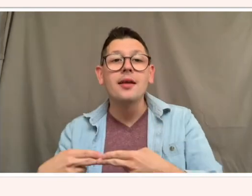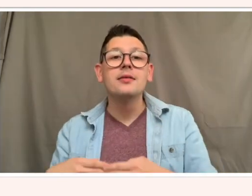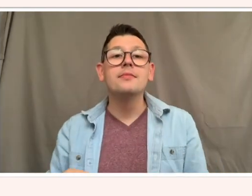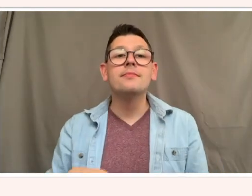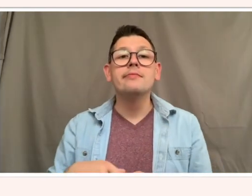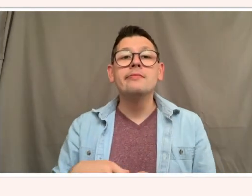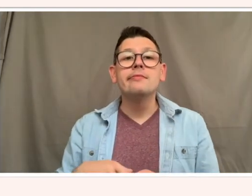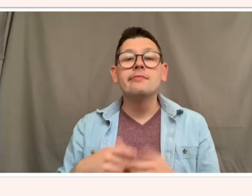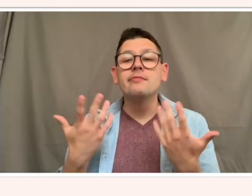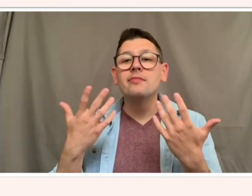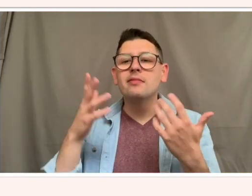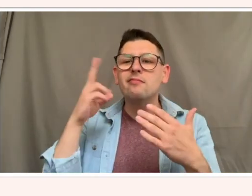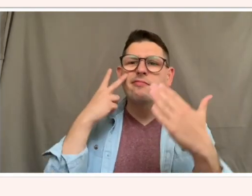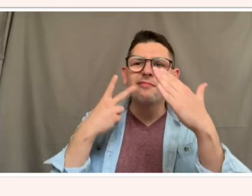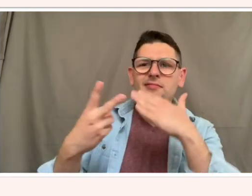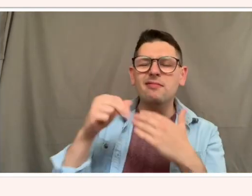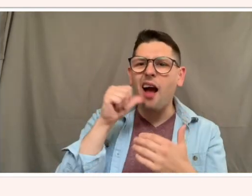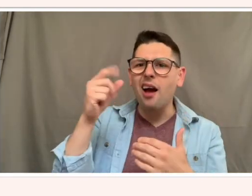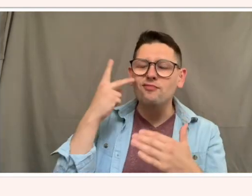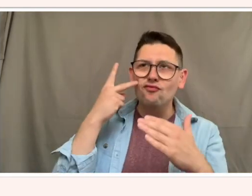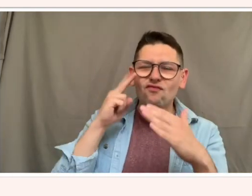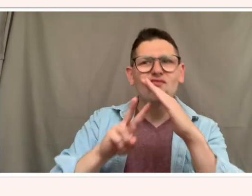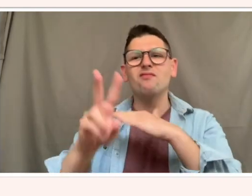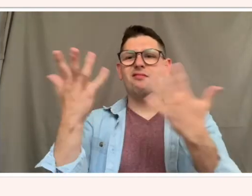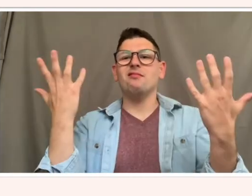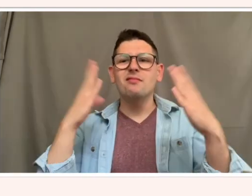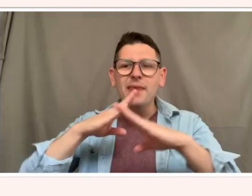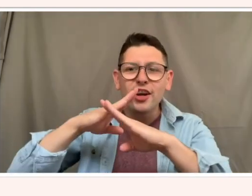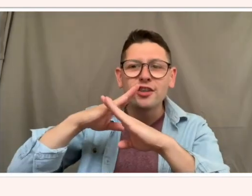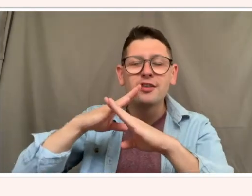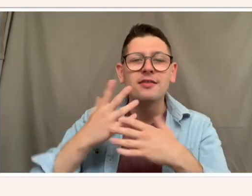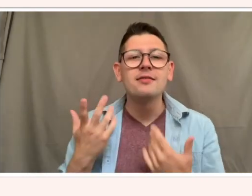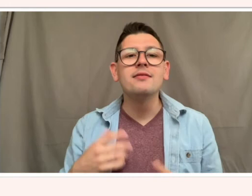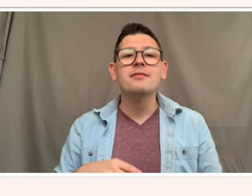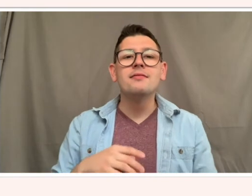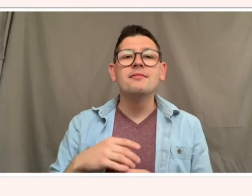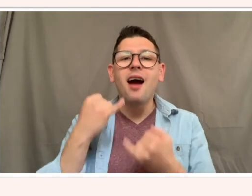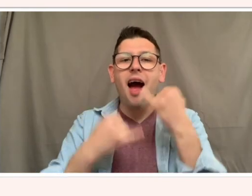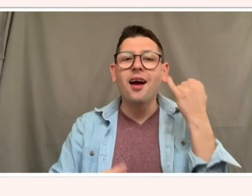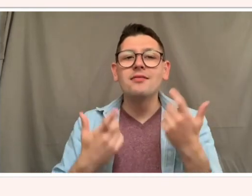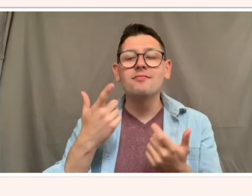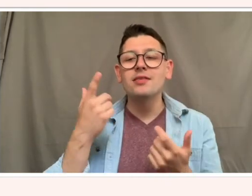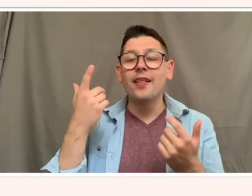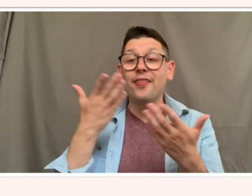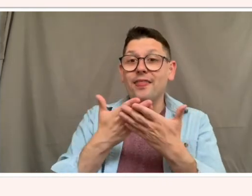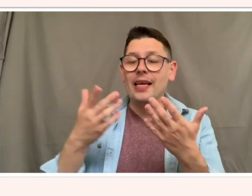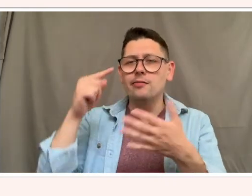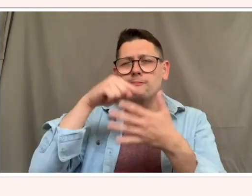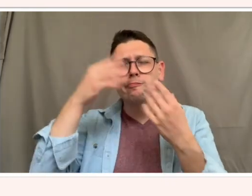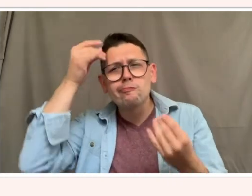I'll talk a little bit about Goggle Classroom and slides. I'll talk about some unforeseen barriers and finally